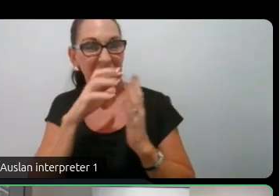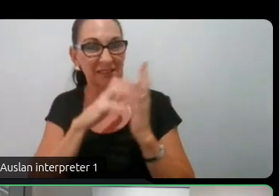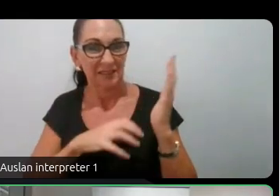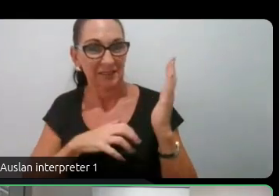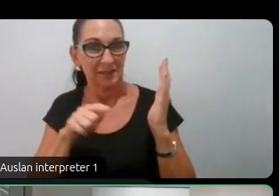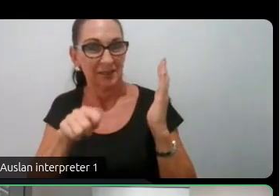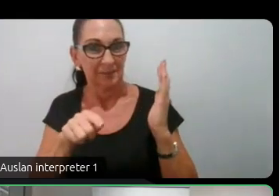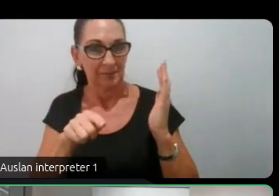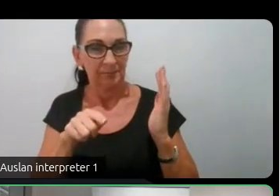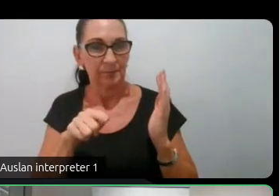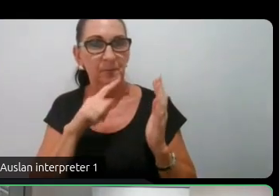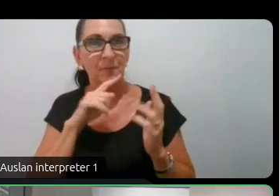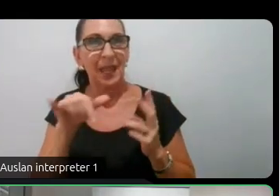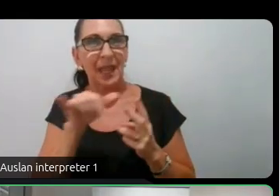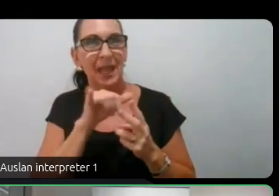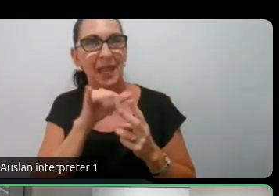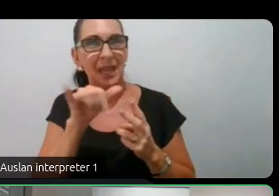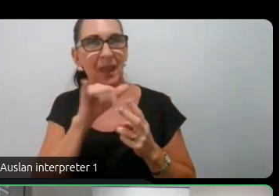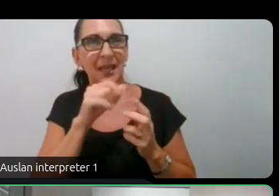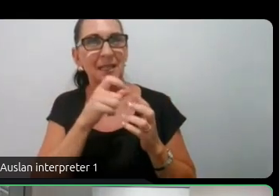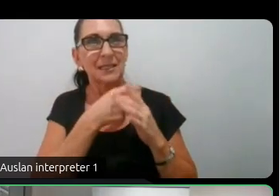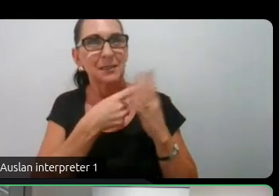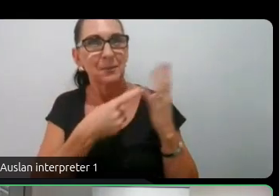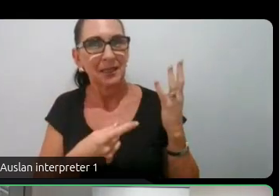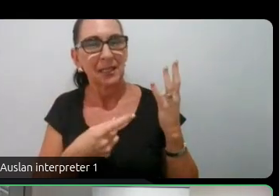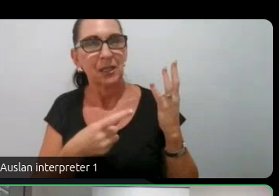uh disability or intervention requirements. It doesn't say access impairment. So there